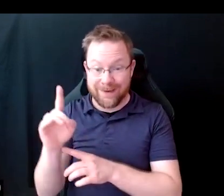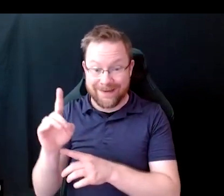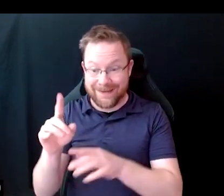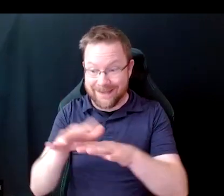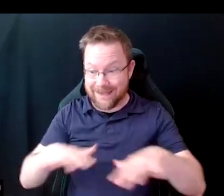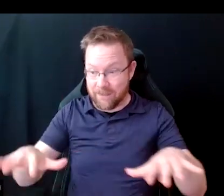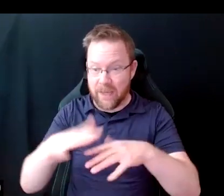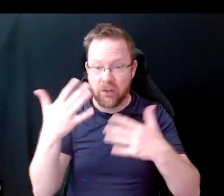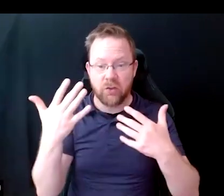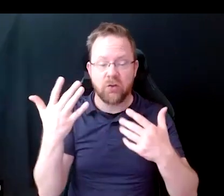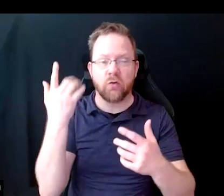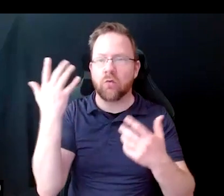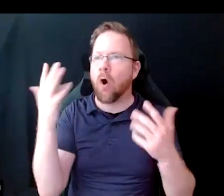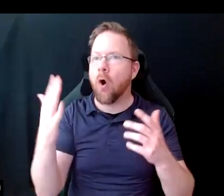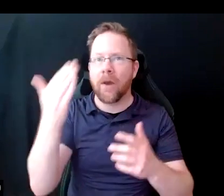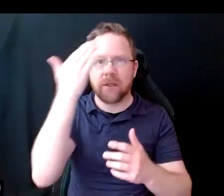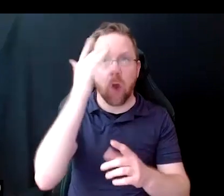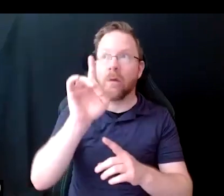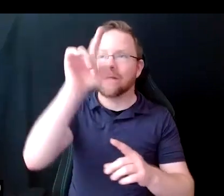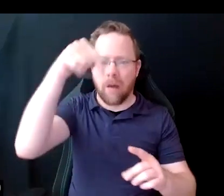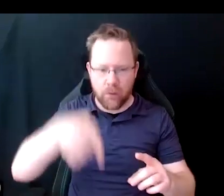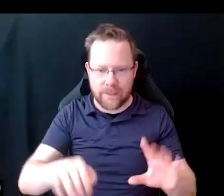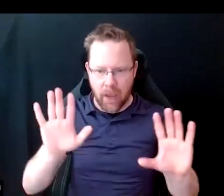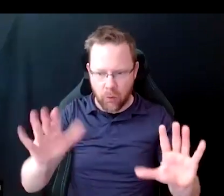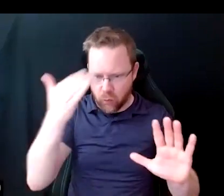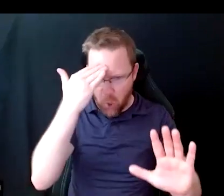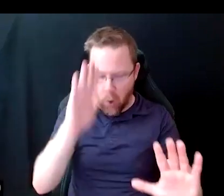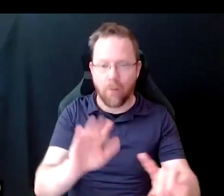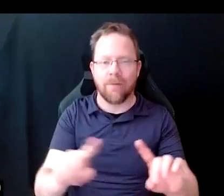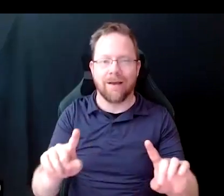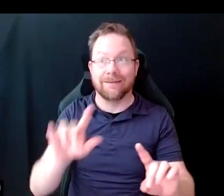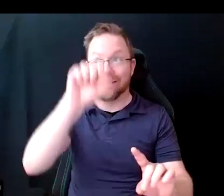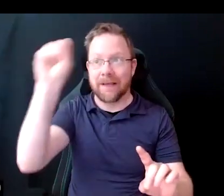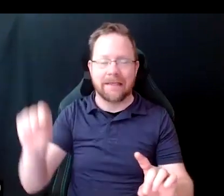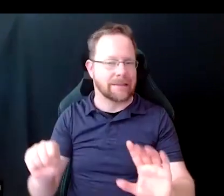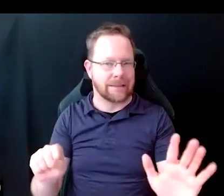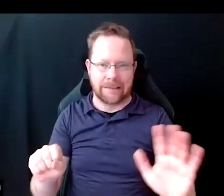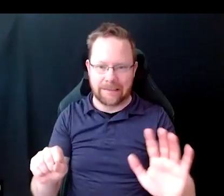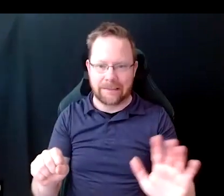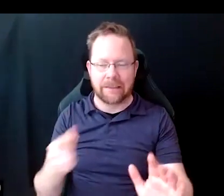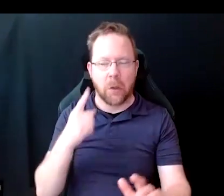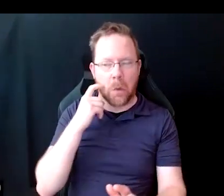If you always know where down is, at least you've got that going on. We found, we suspected, and we found to be true